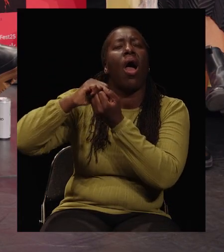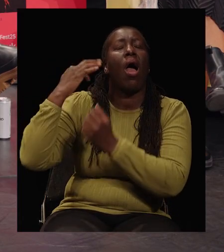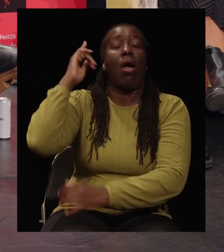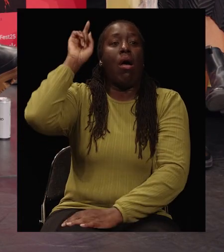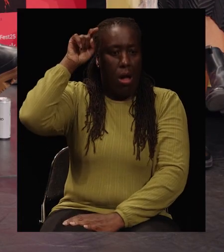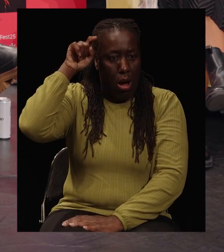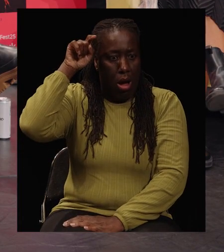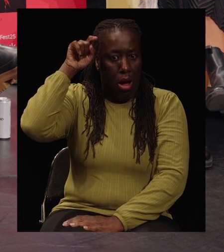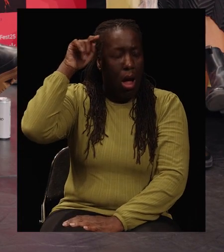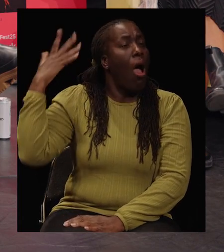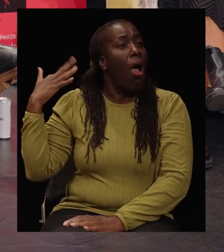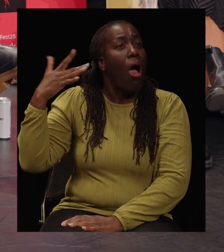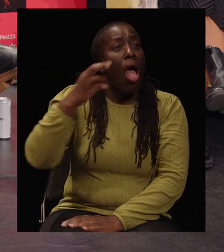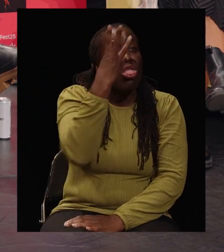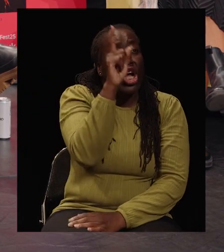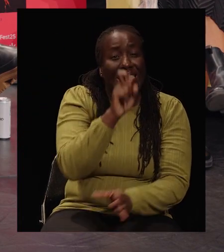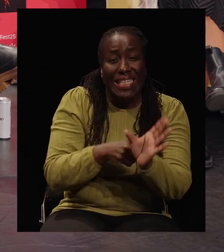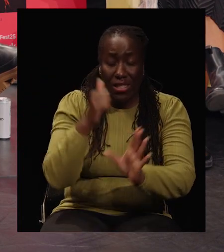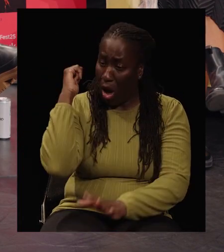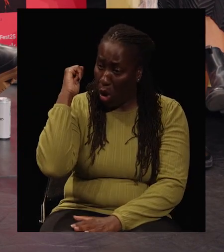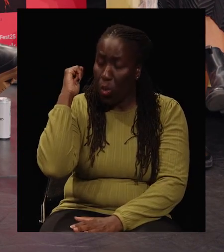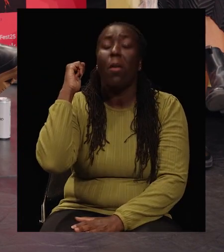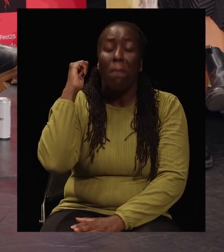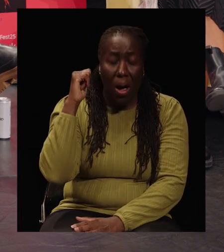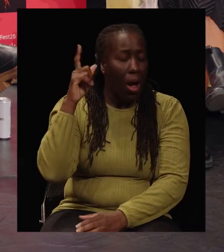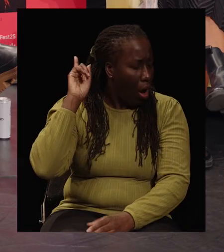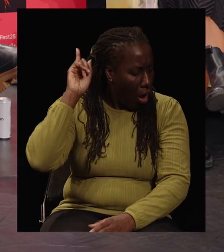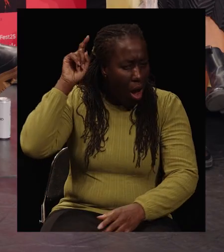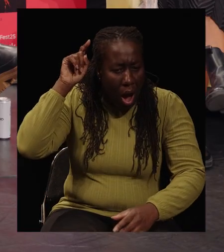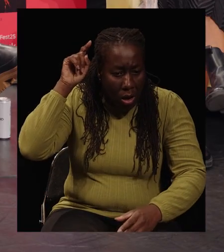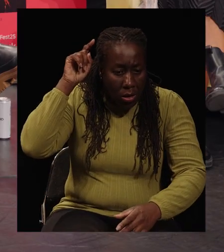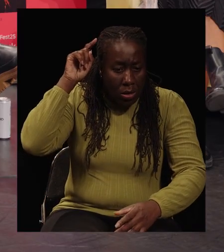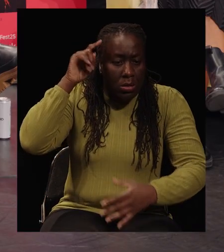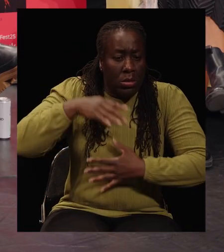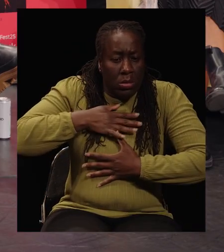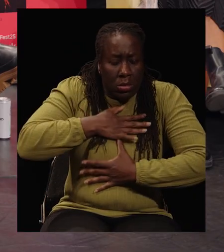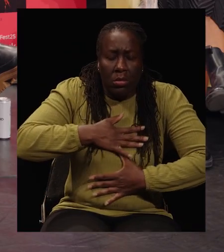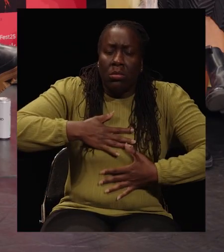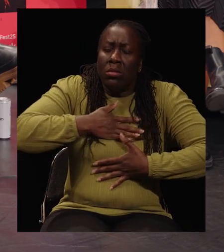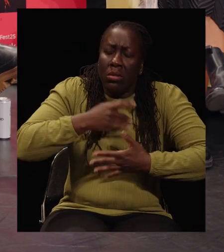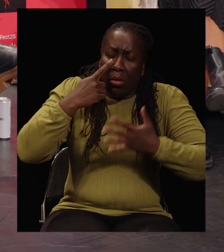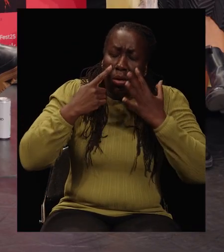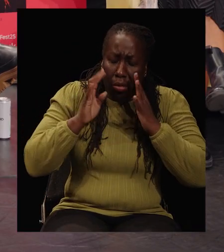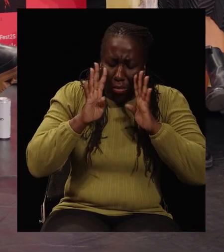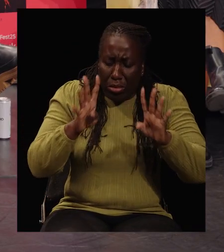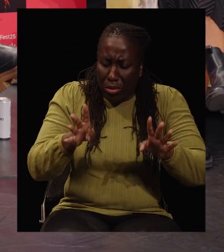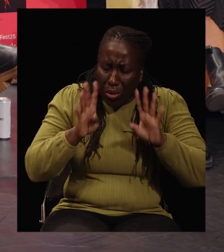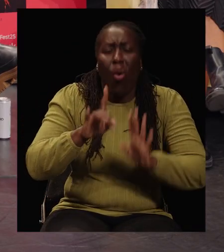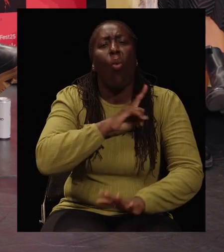but they brought just the recalling of that for themselves brings them to tears almost slightly 'cause they've forgotten about that.